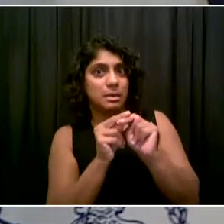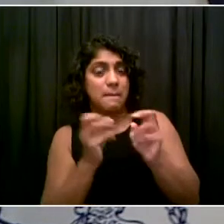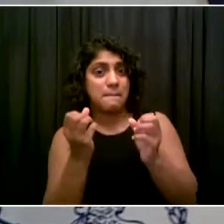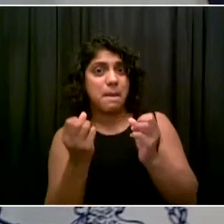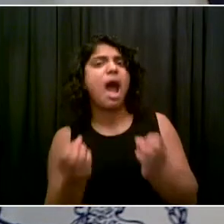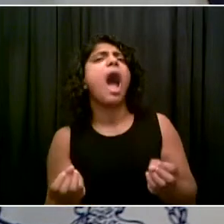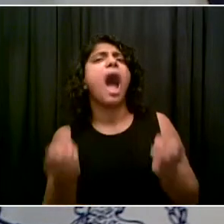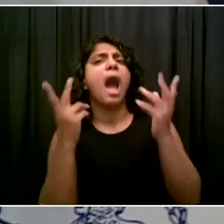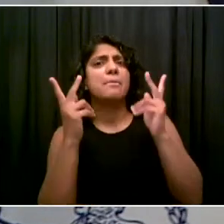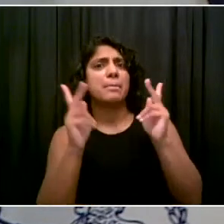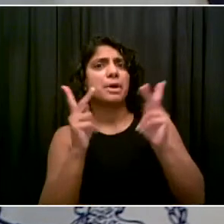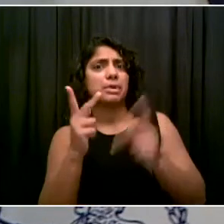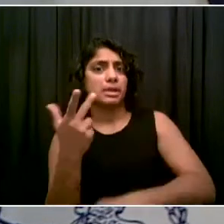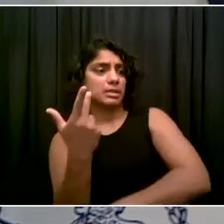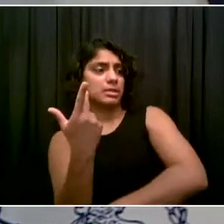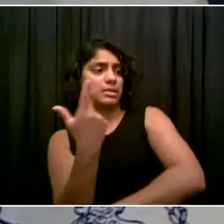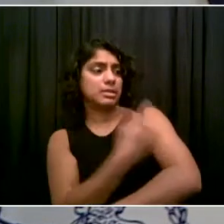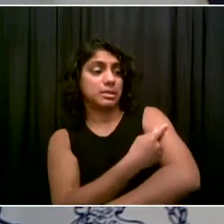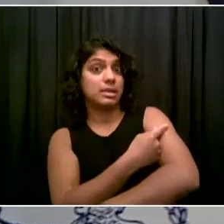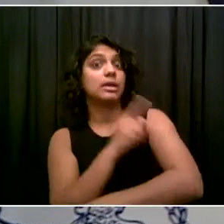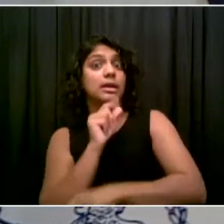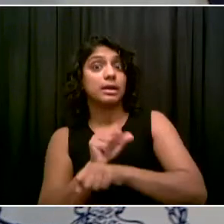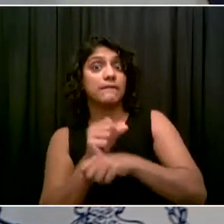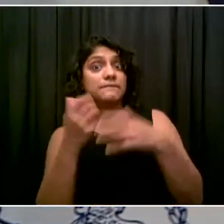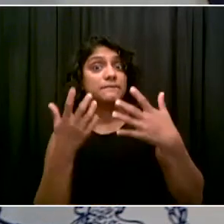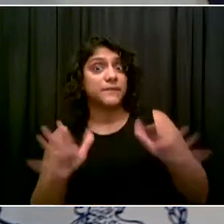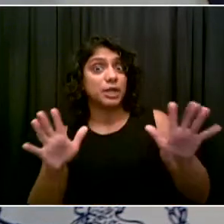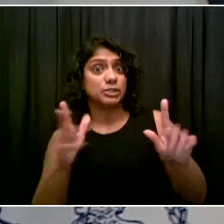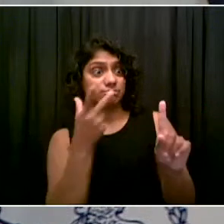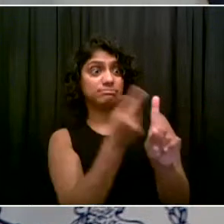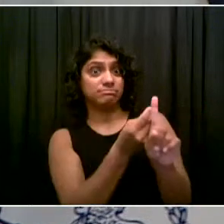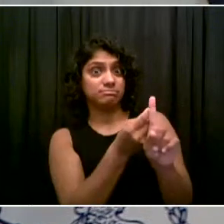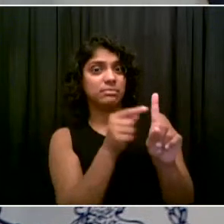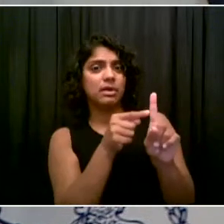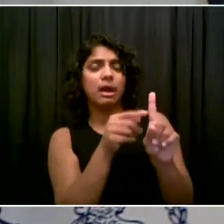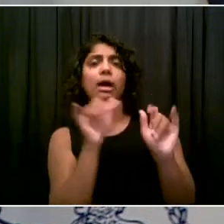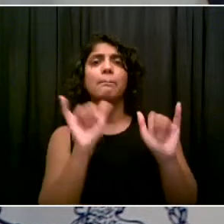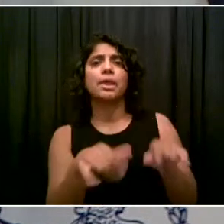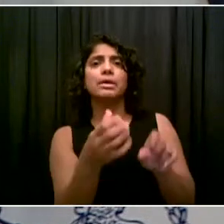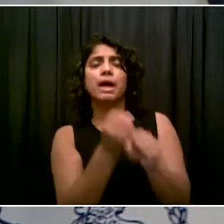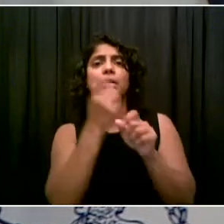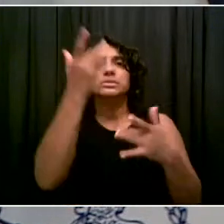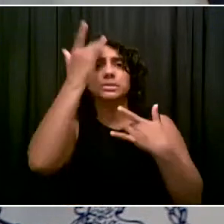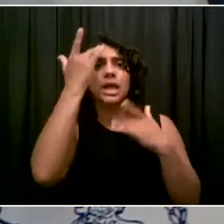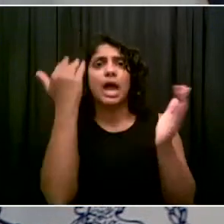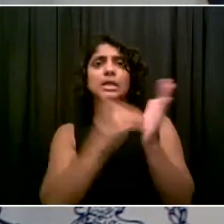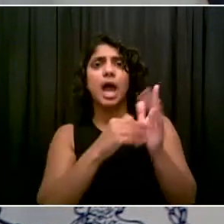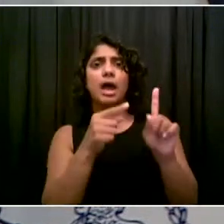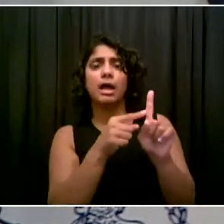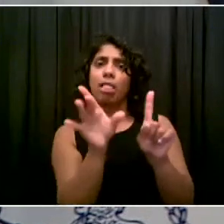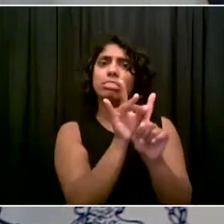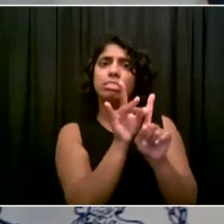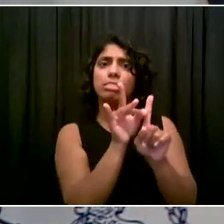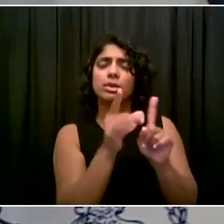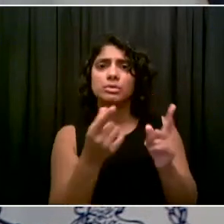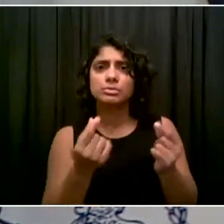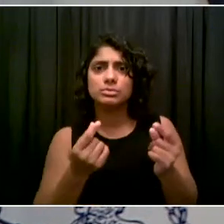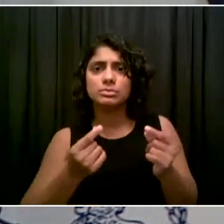VACCINATED PEOPLE? WE WILL TURN TO DR. KATZ AND DR. CHOKSHI.